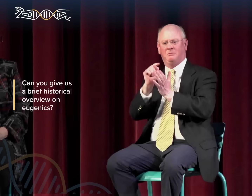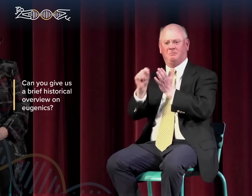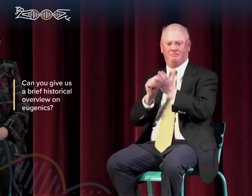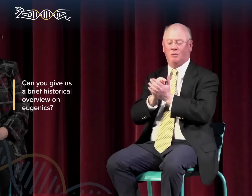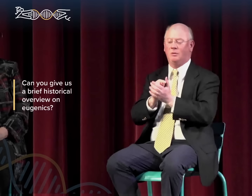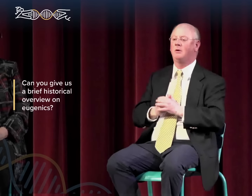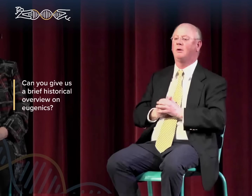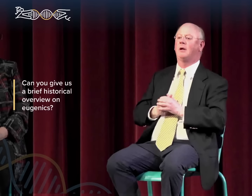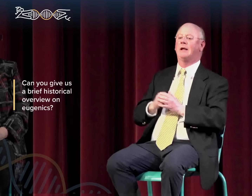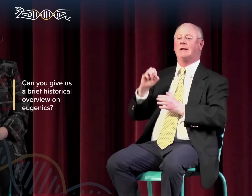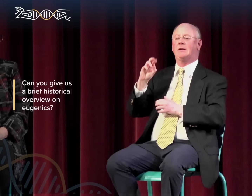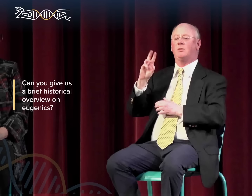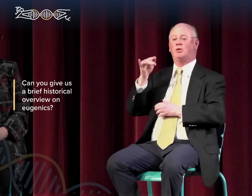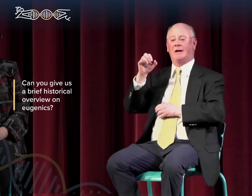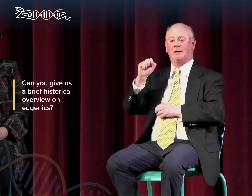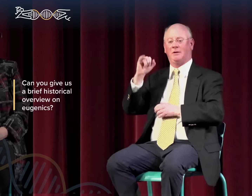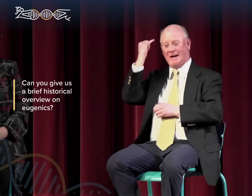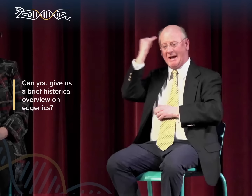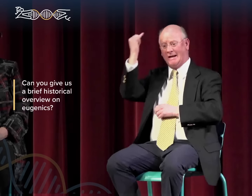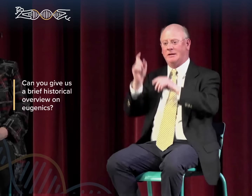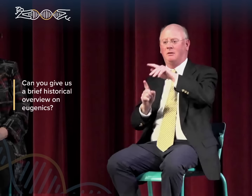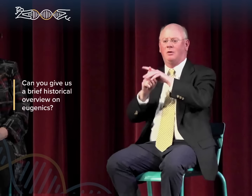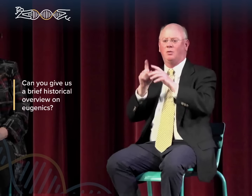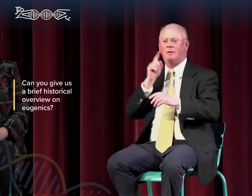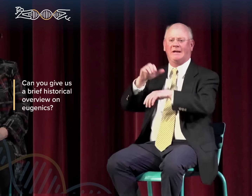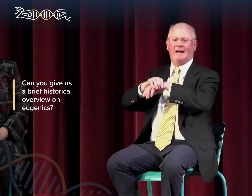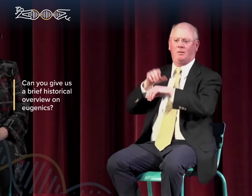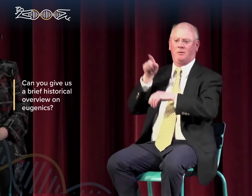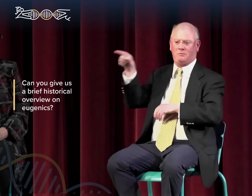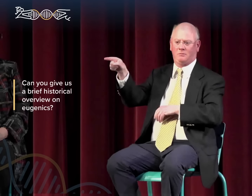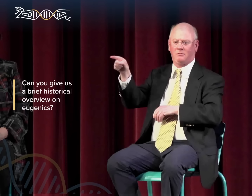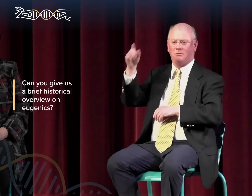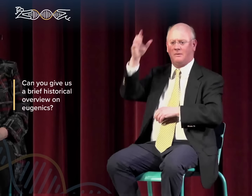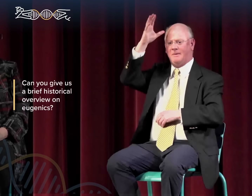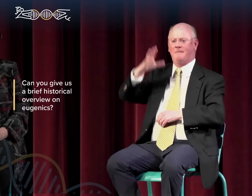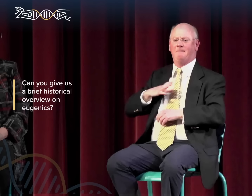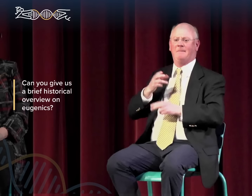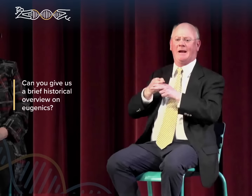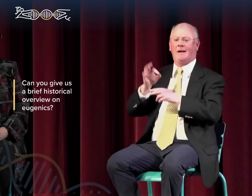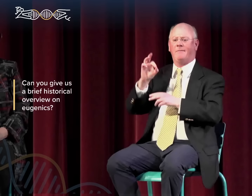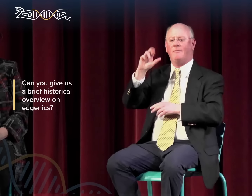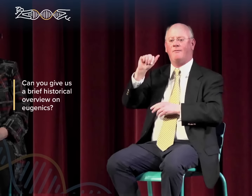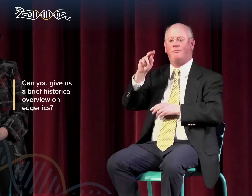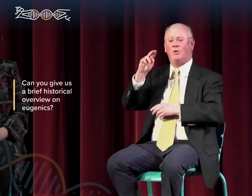The latter part, originally comes from a gentleman from England, Francis Golton,